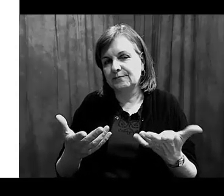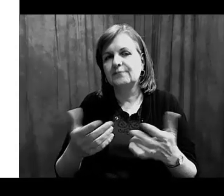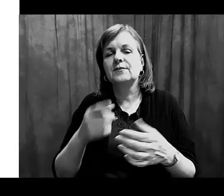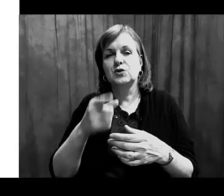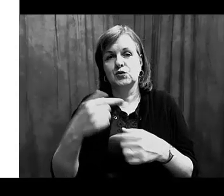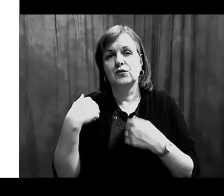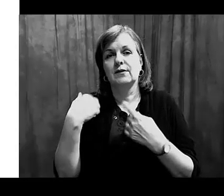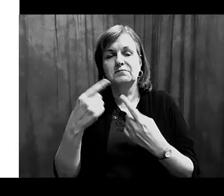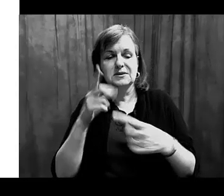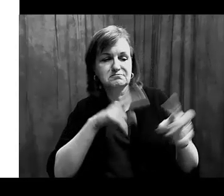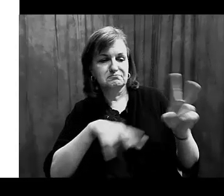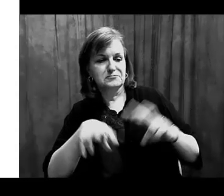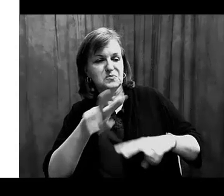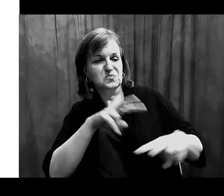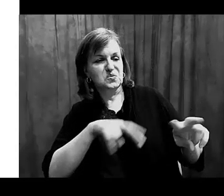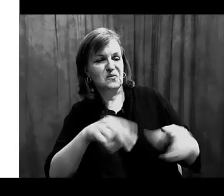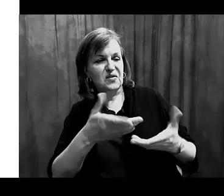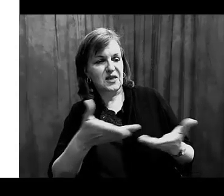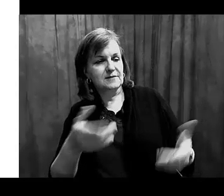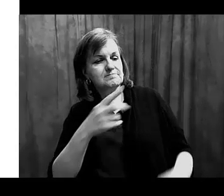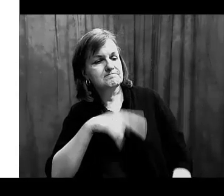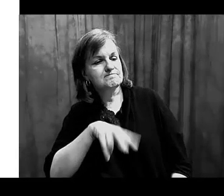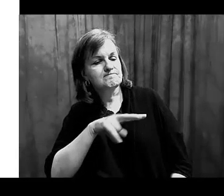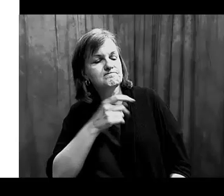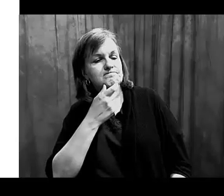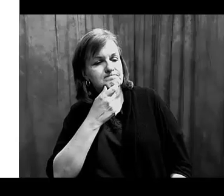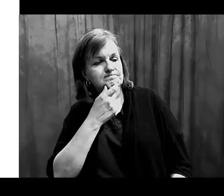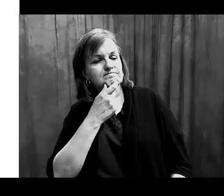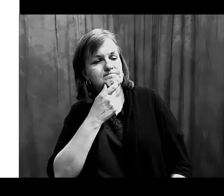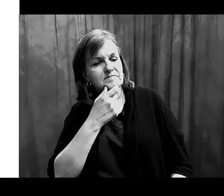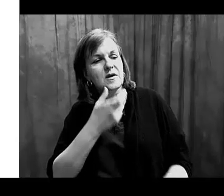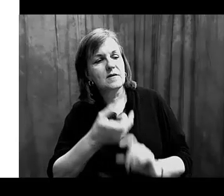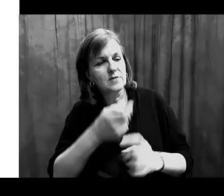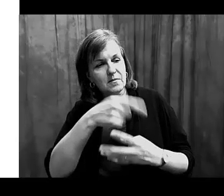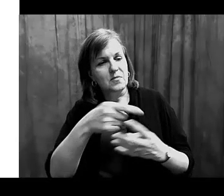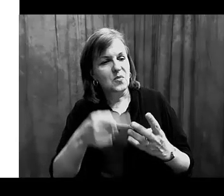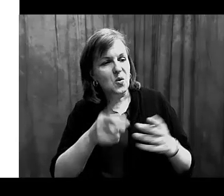it means that you are making observations